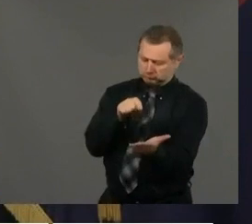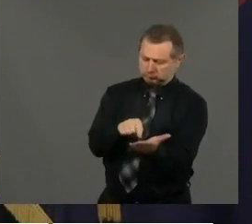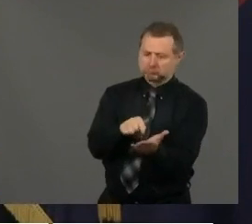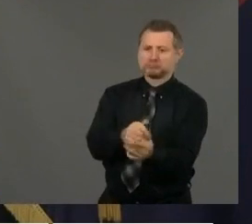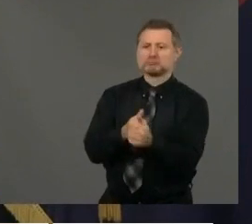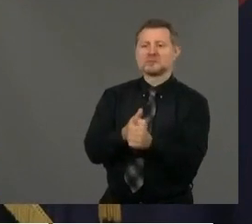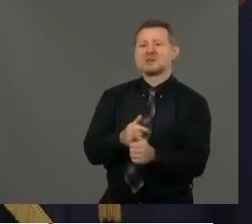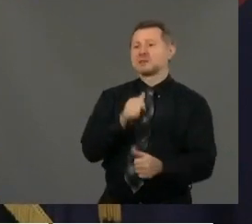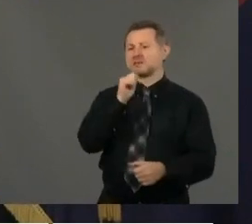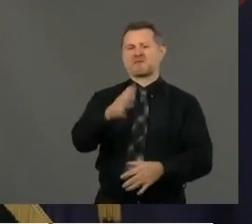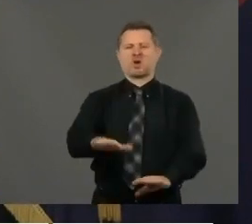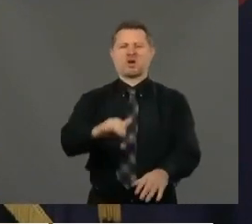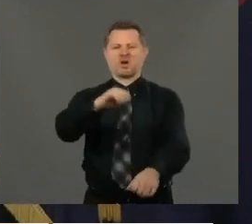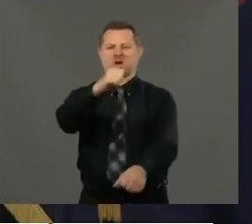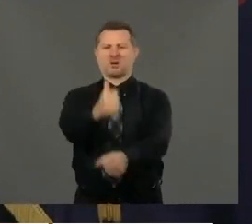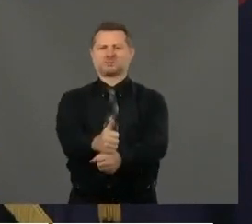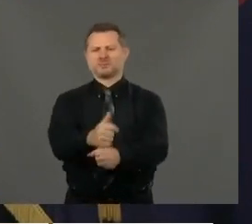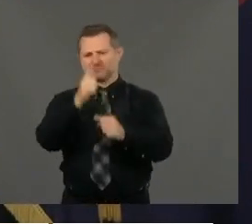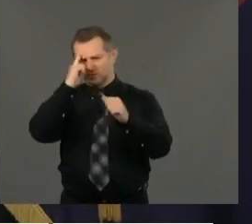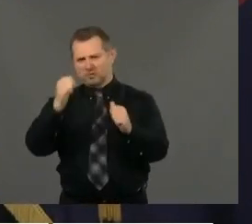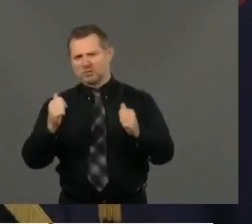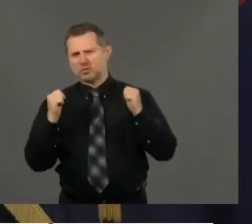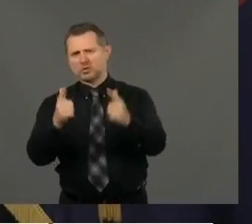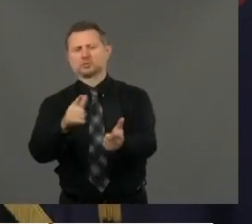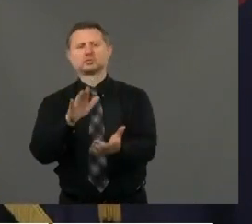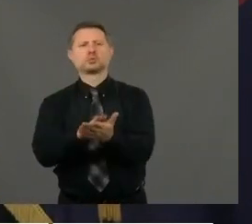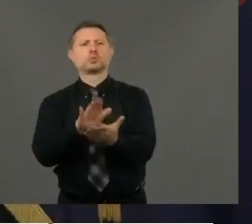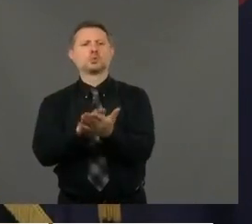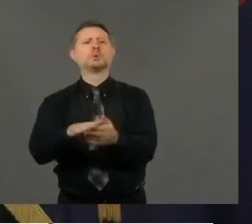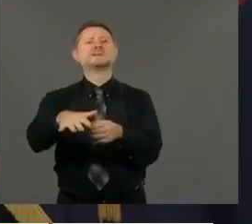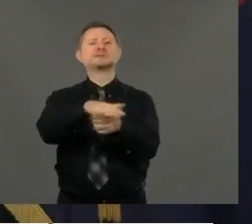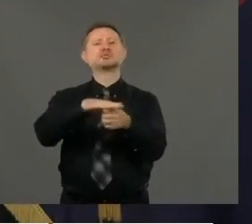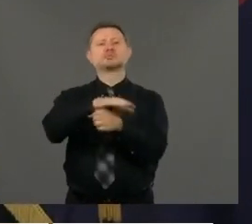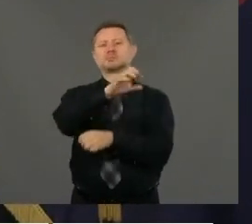I DON'T THINK THE STATE FUNDING FORMULA GOES BY